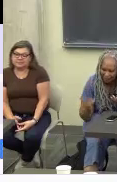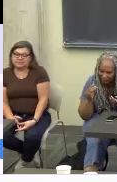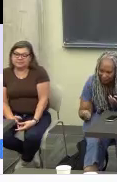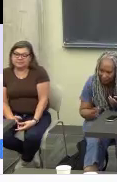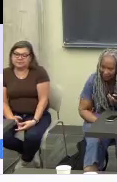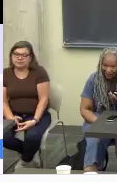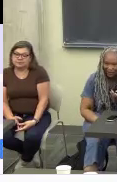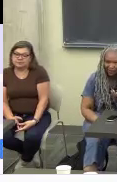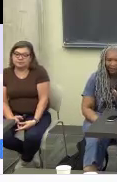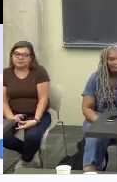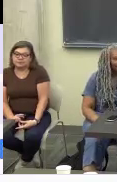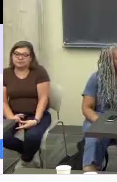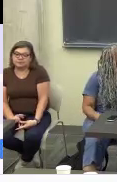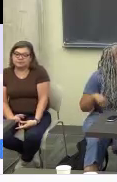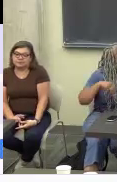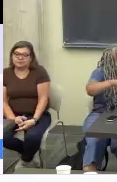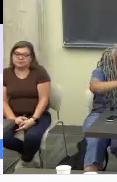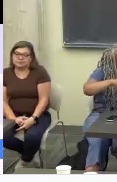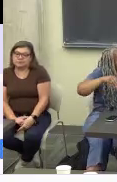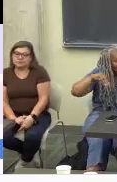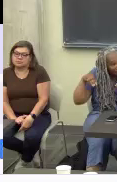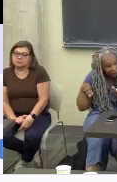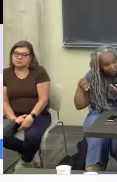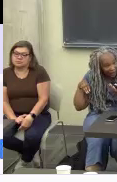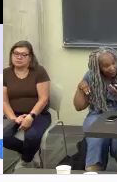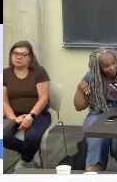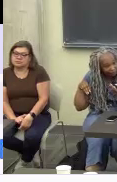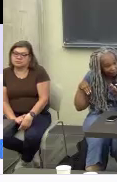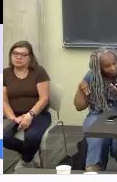Deeply, deeply necessary. And that's how we get to bring people in. Yeah.